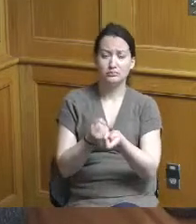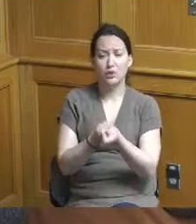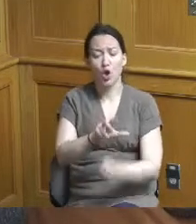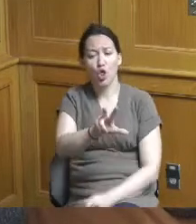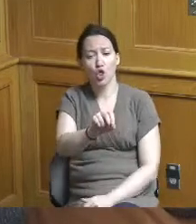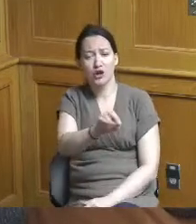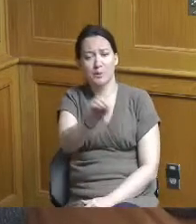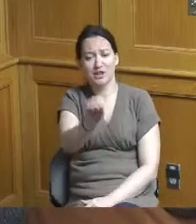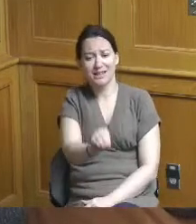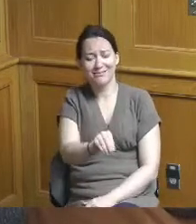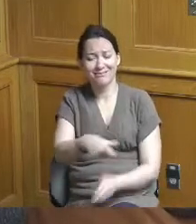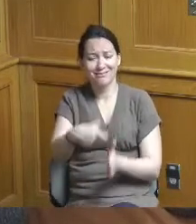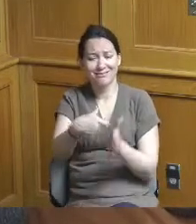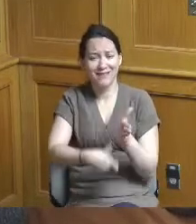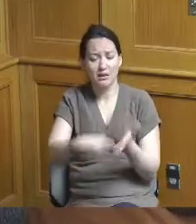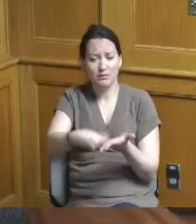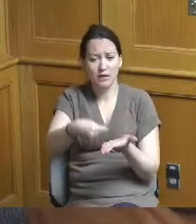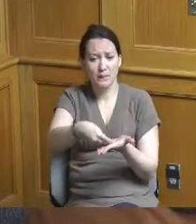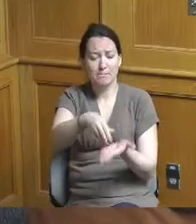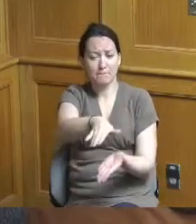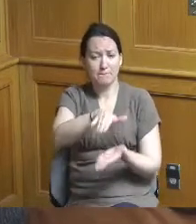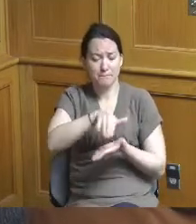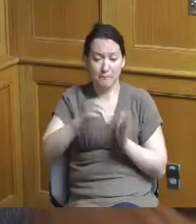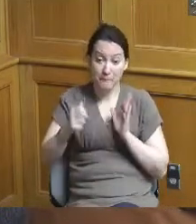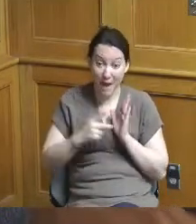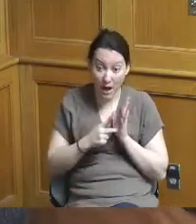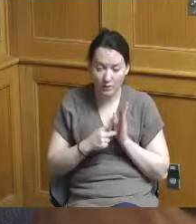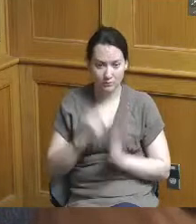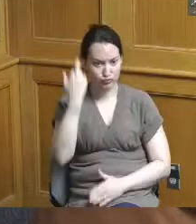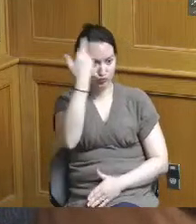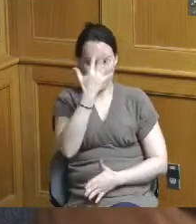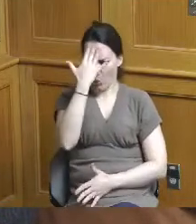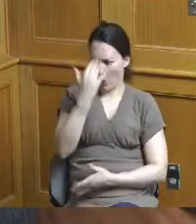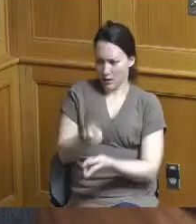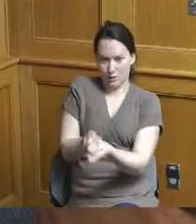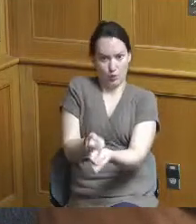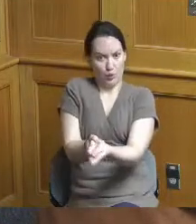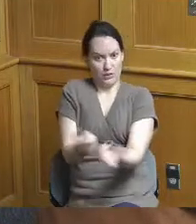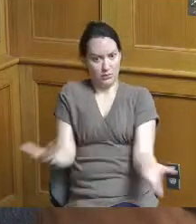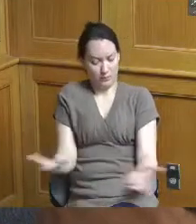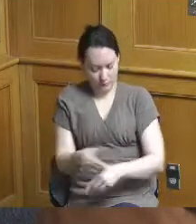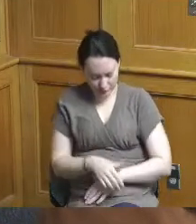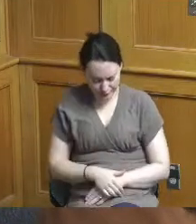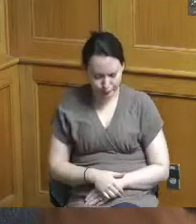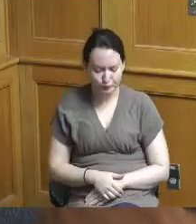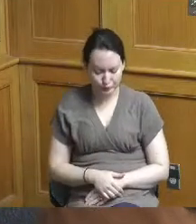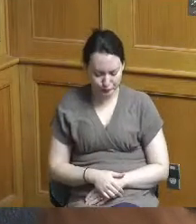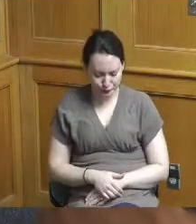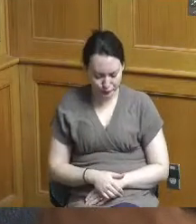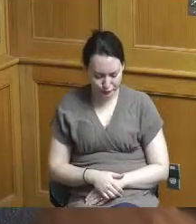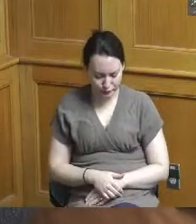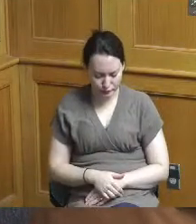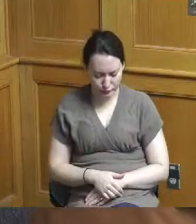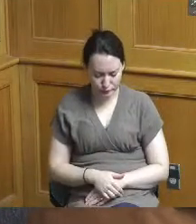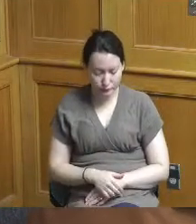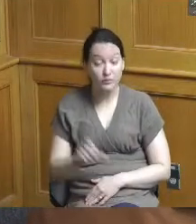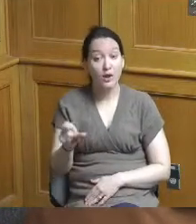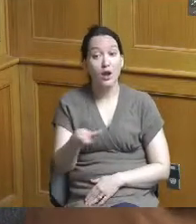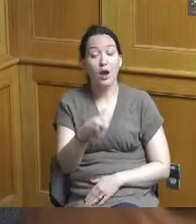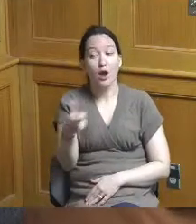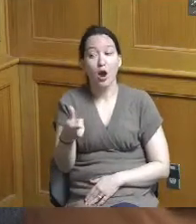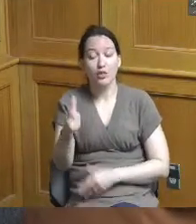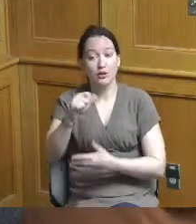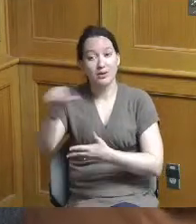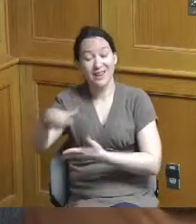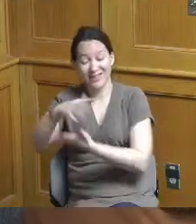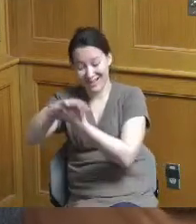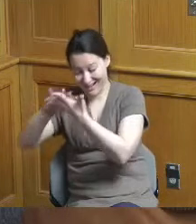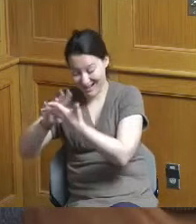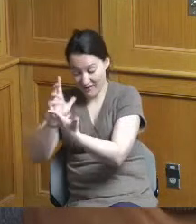tax rebate and why am I for that because we make the other pieces fit we never say that